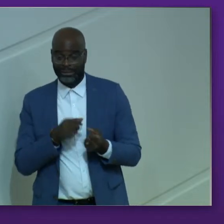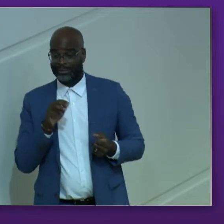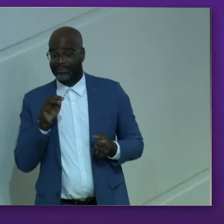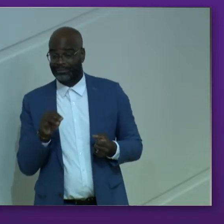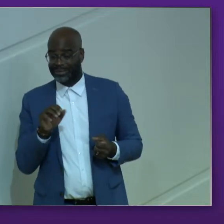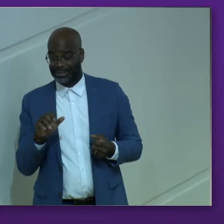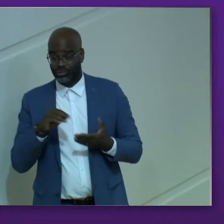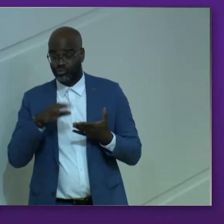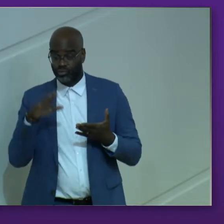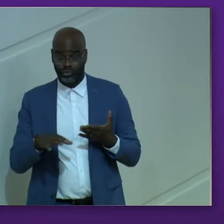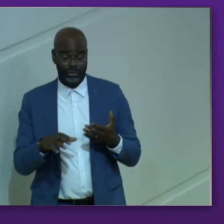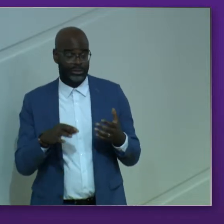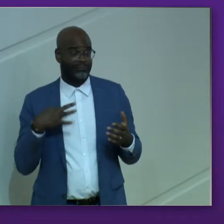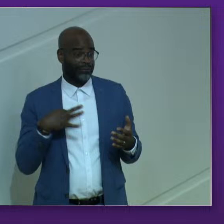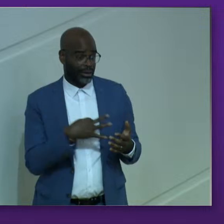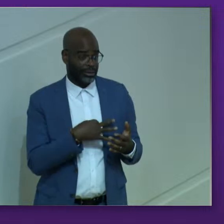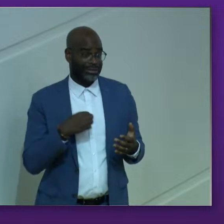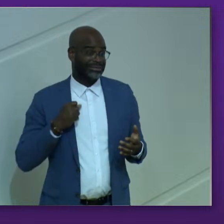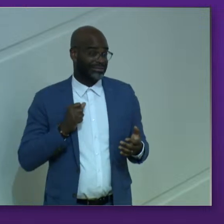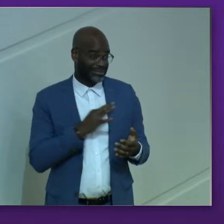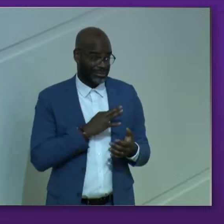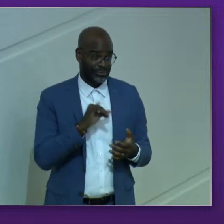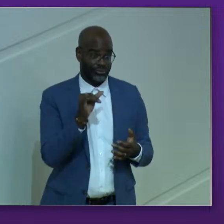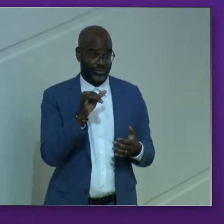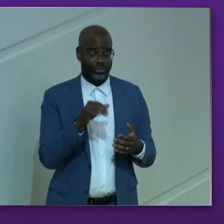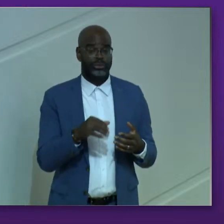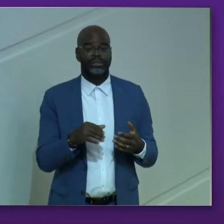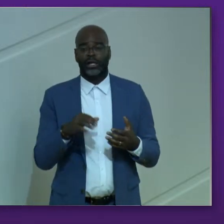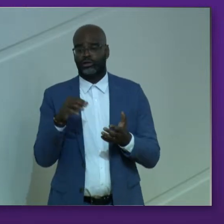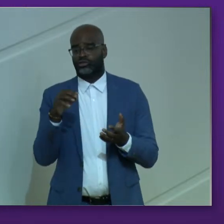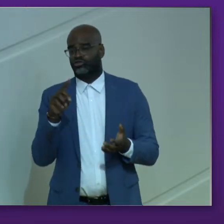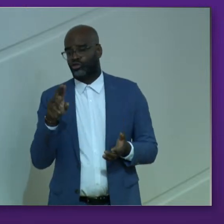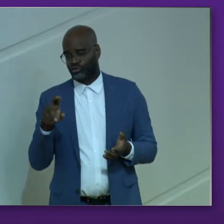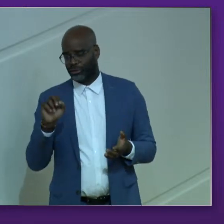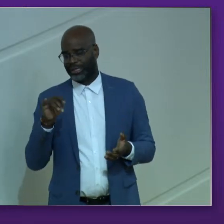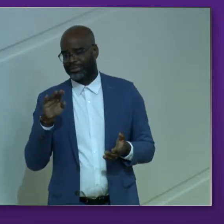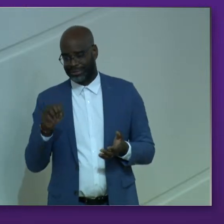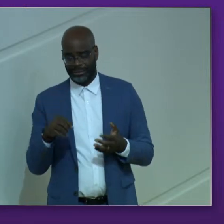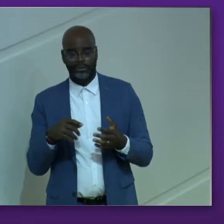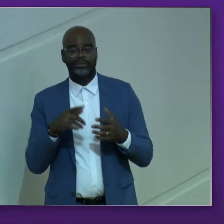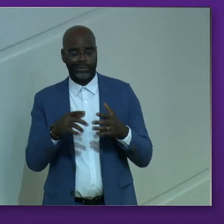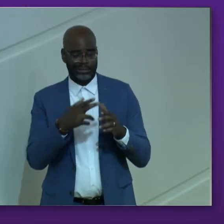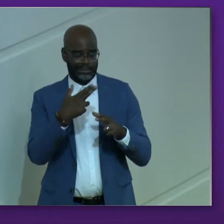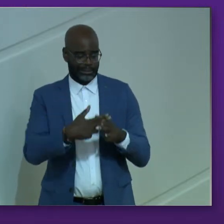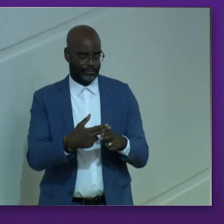TO RACISM AND SOCIAL JUSTICE AND PROFOUND COMMITMENT TO MSC